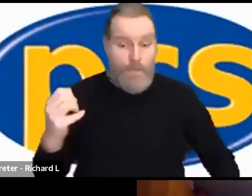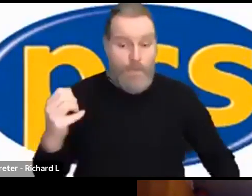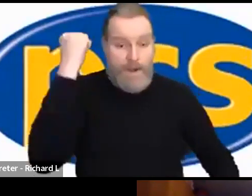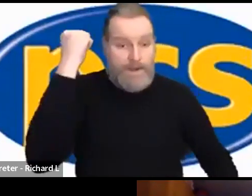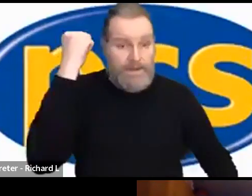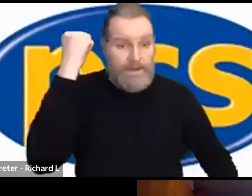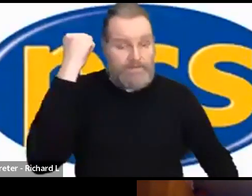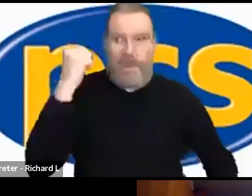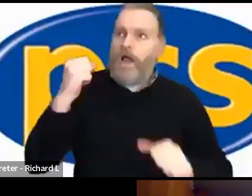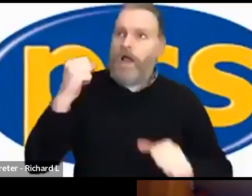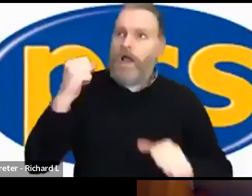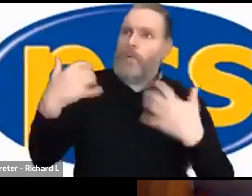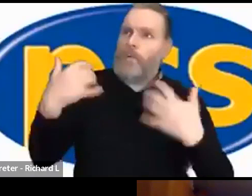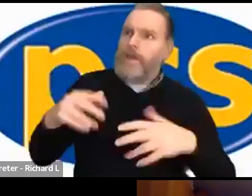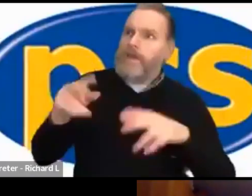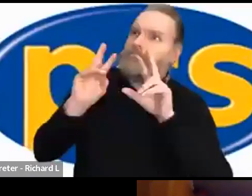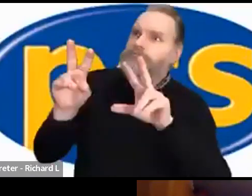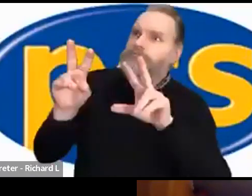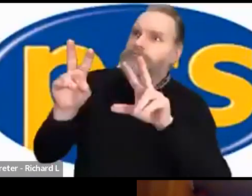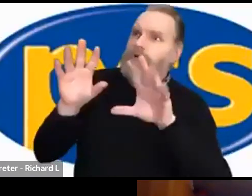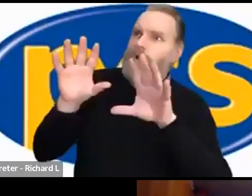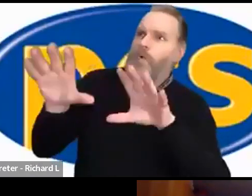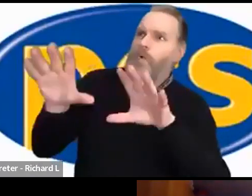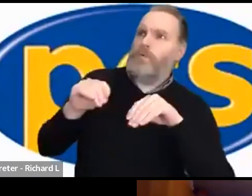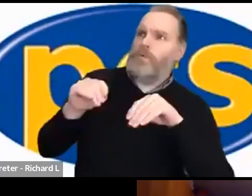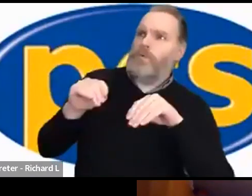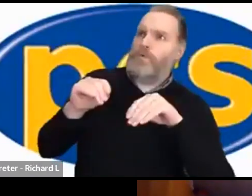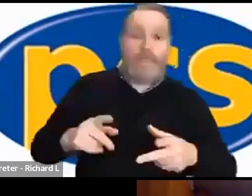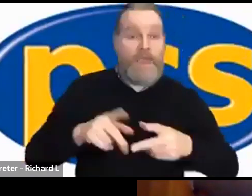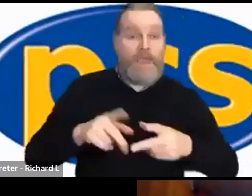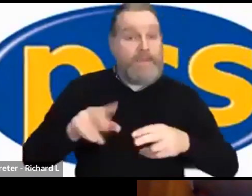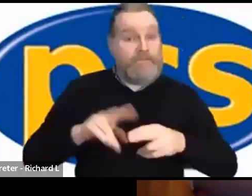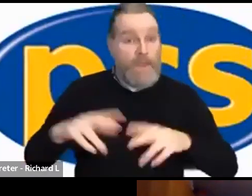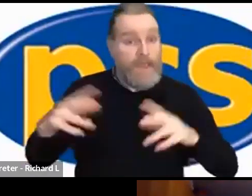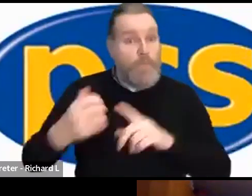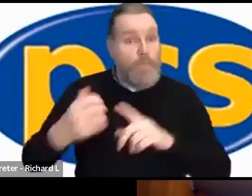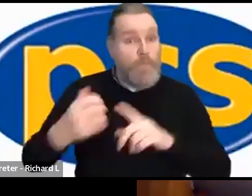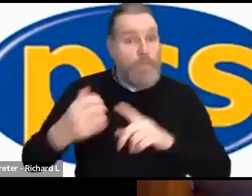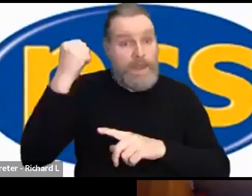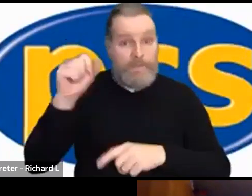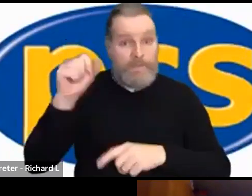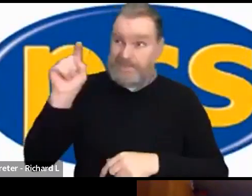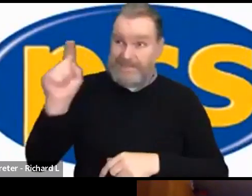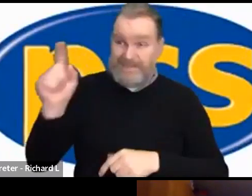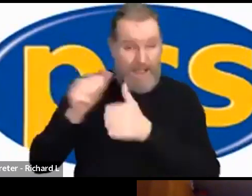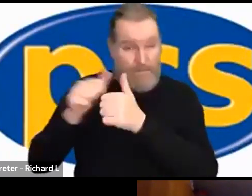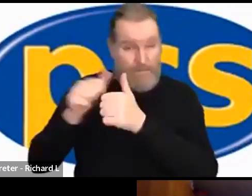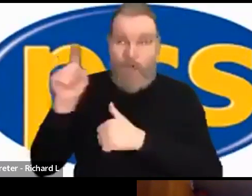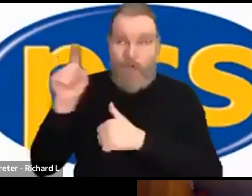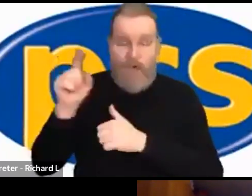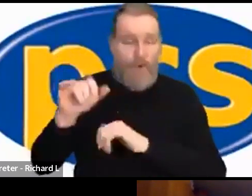members and say that the win that they have had should have ould hopefully inspire everybody else, because if we can else, because if we can win in the private sector with a with a very tough